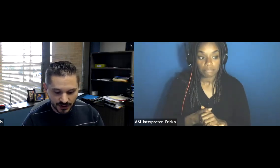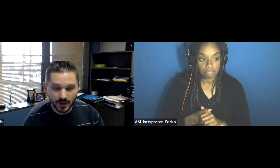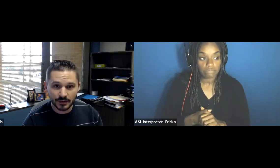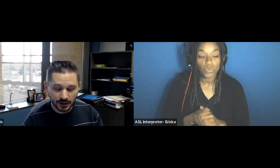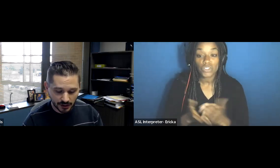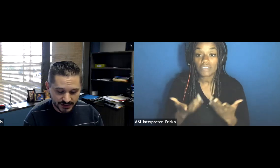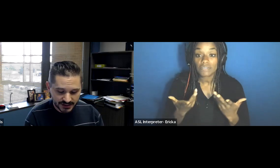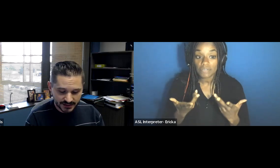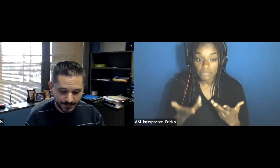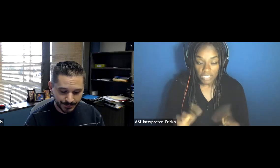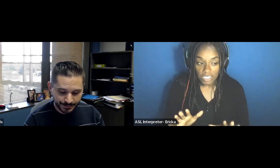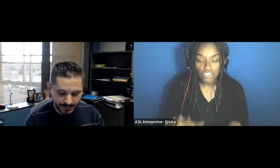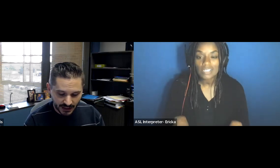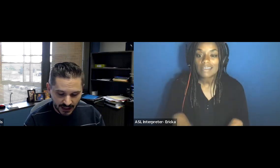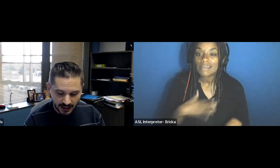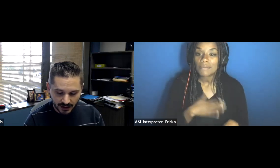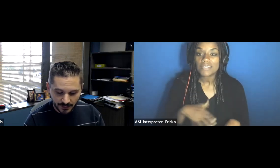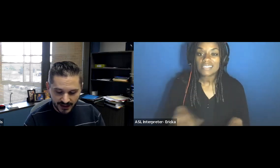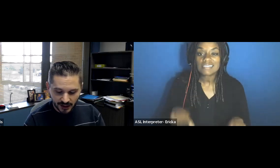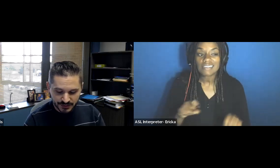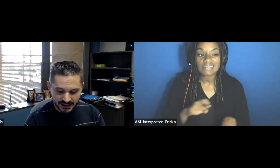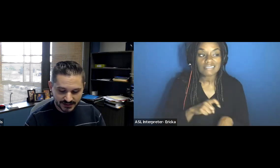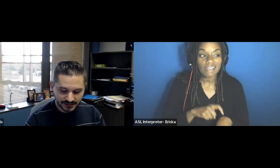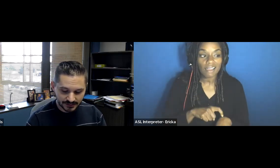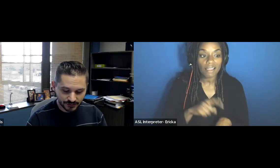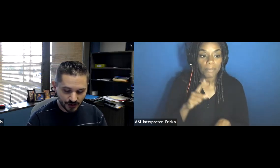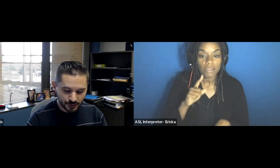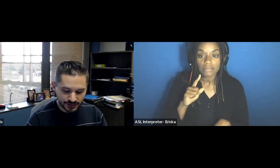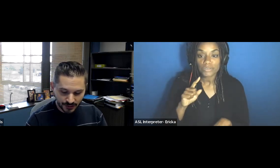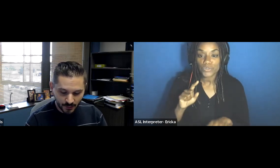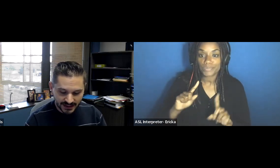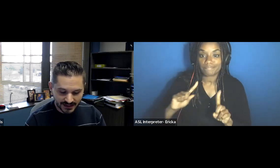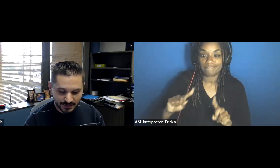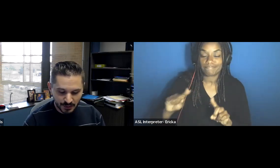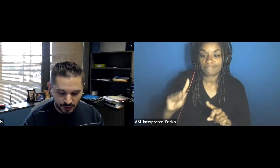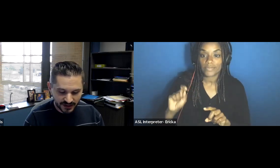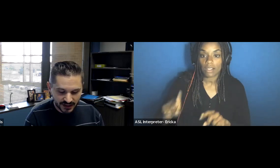So if we do have time, we'll go through those logistics at the end.